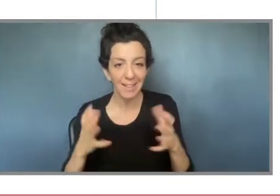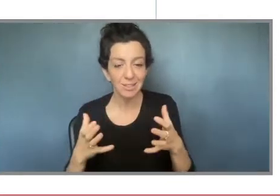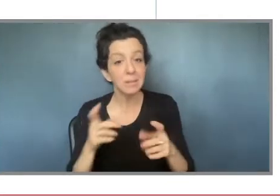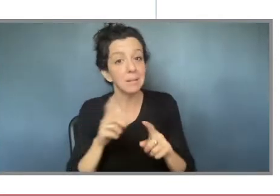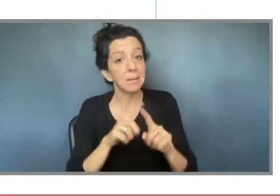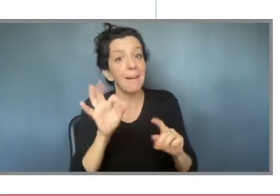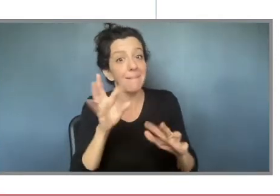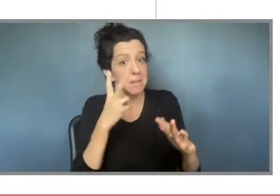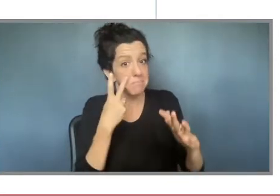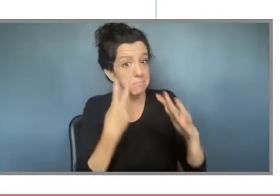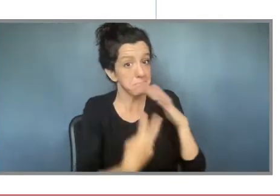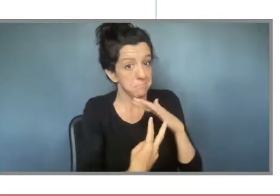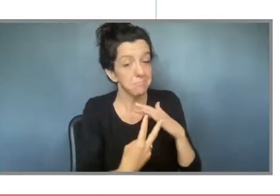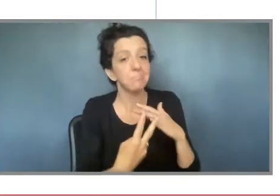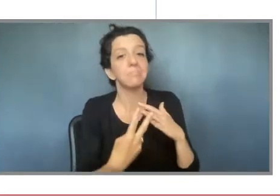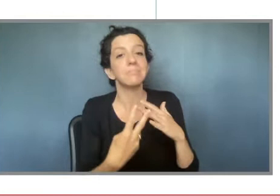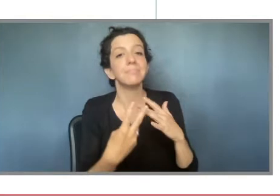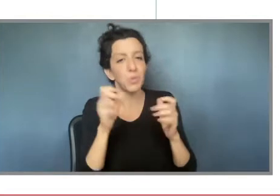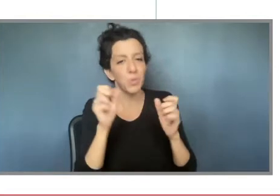Studio: But you can consider growth as part of your consideration.